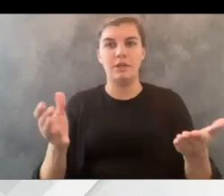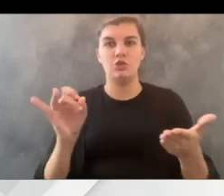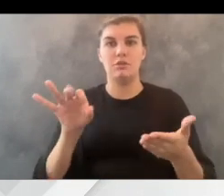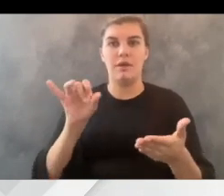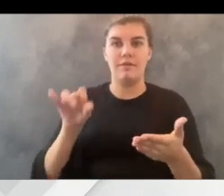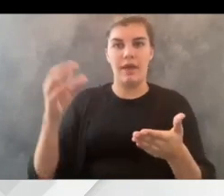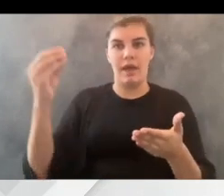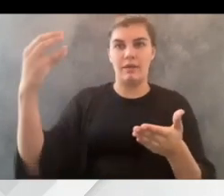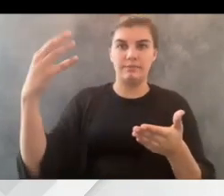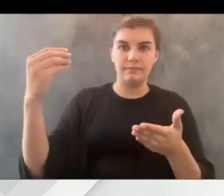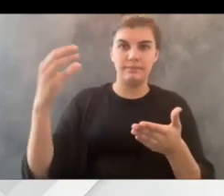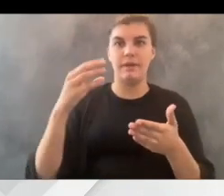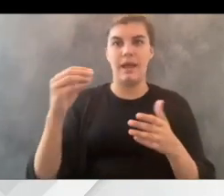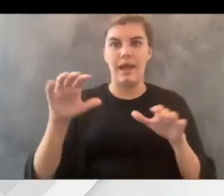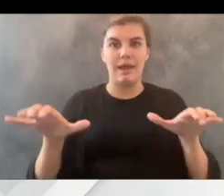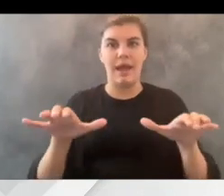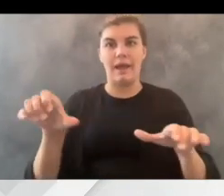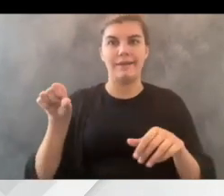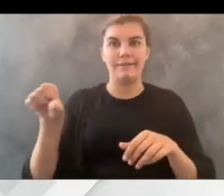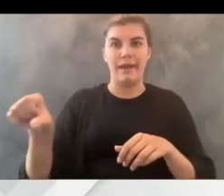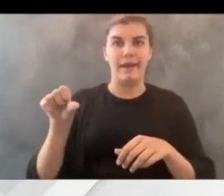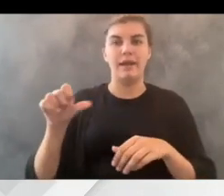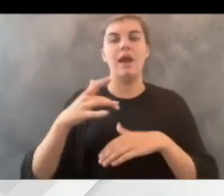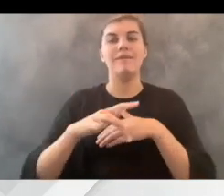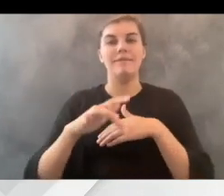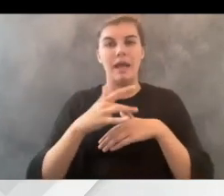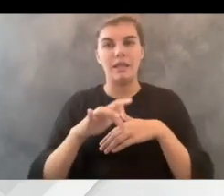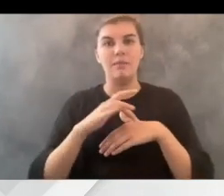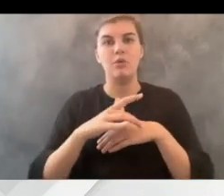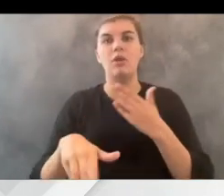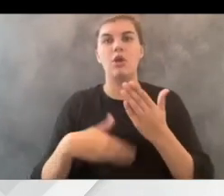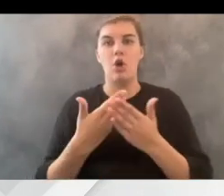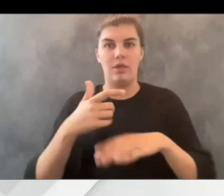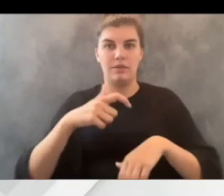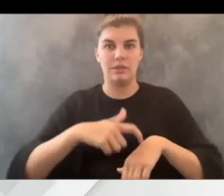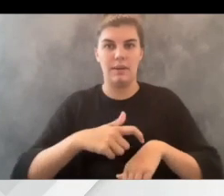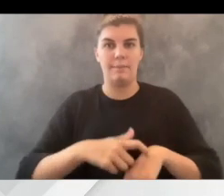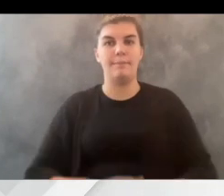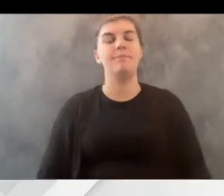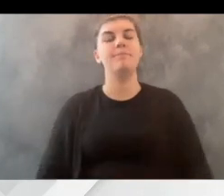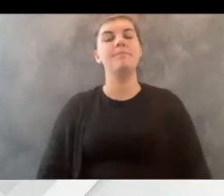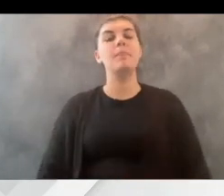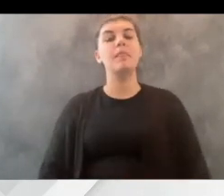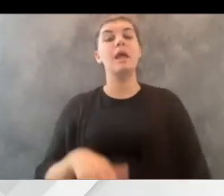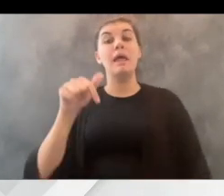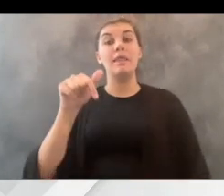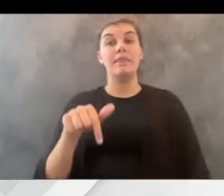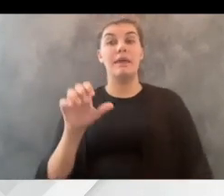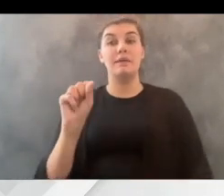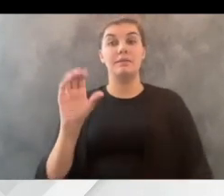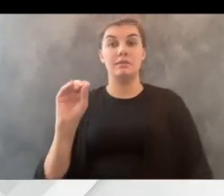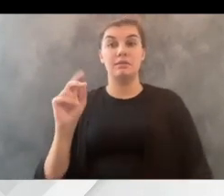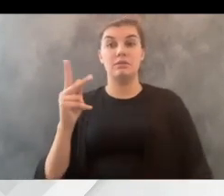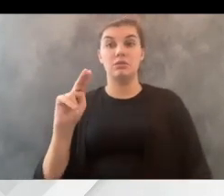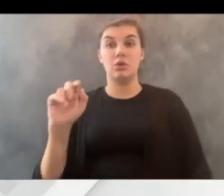pedestrian activated devices be available at all times. This scoping provision applies where